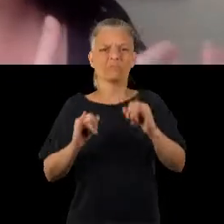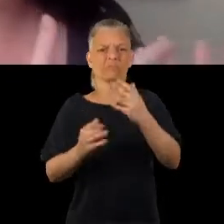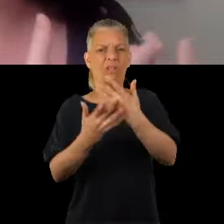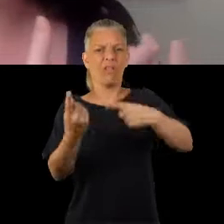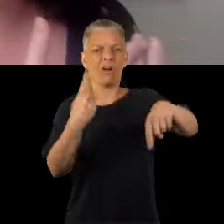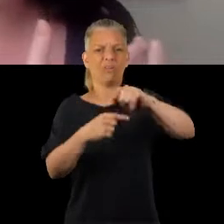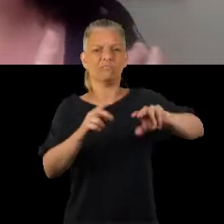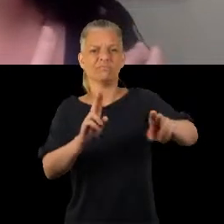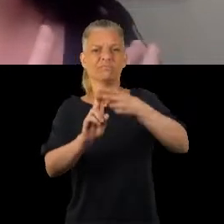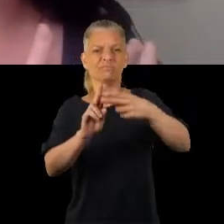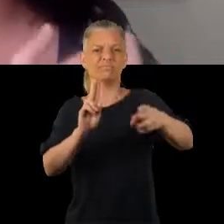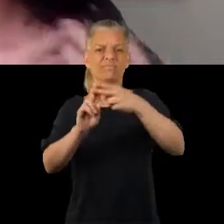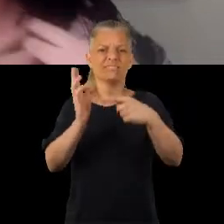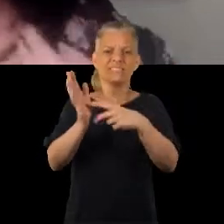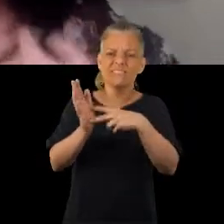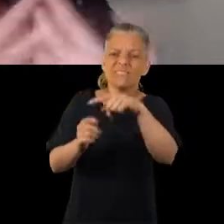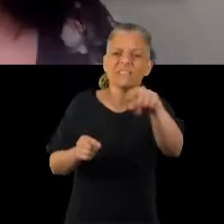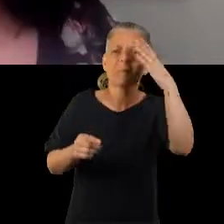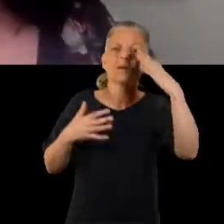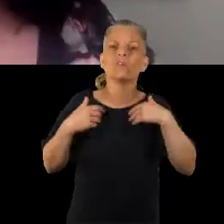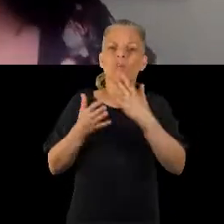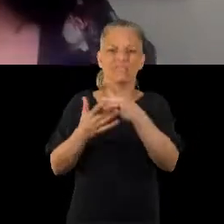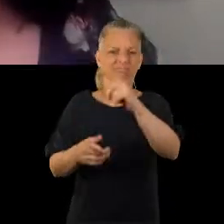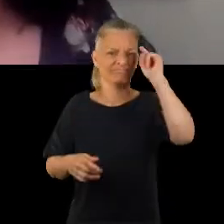with me, I was so frightened to go. And when I got there, what I saw was people